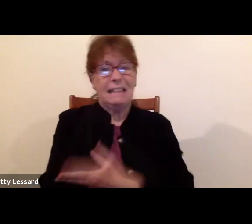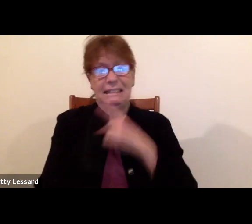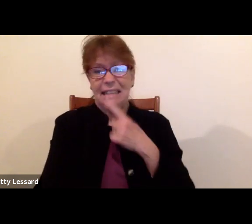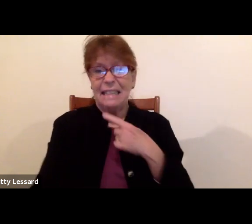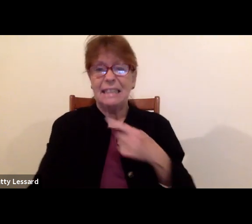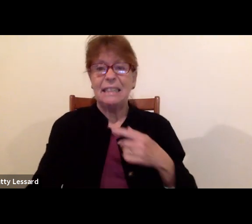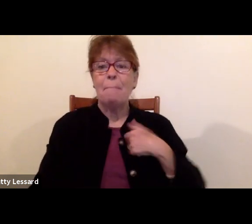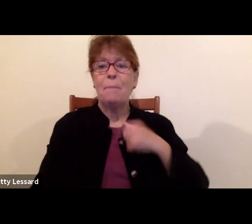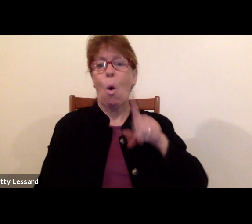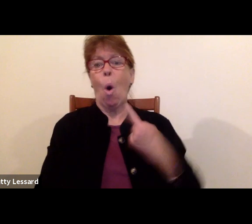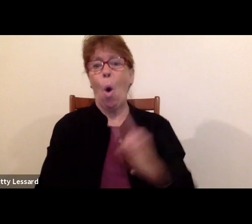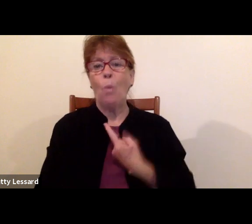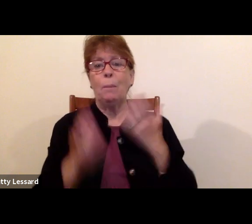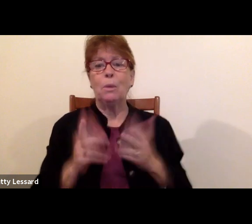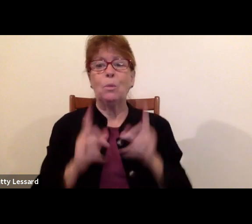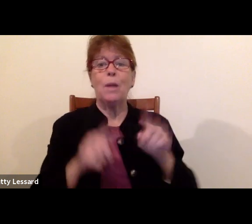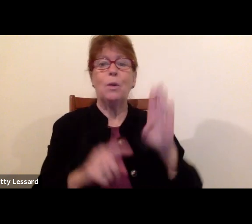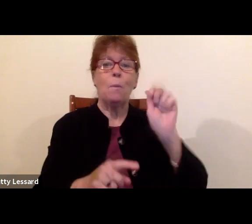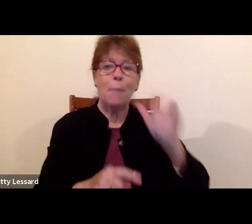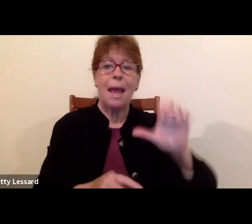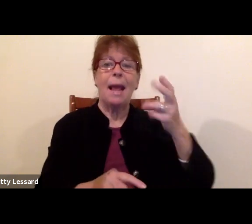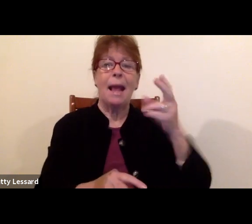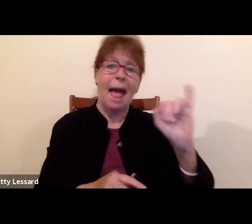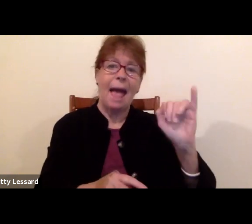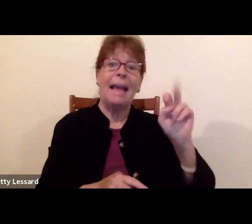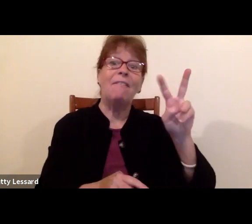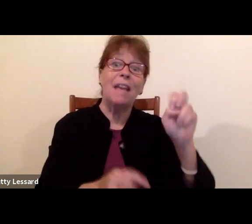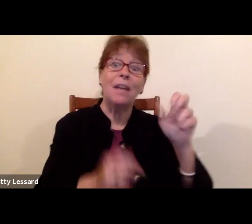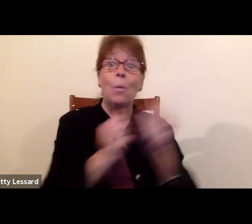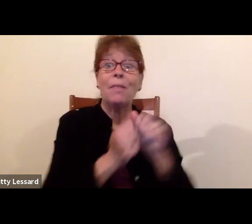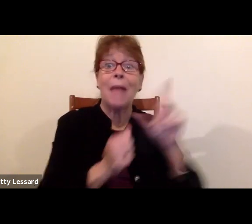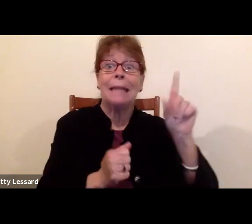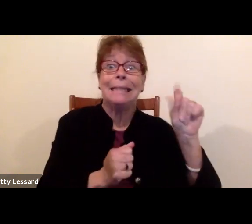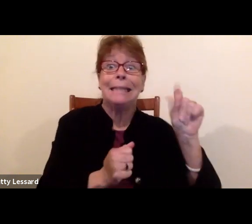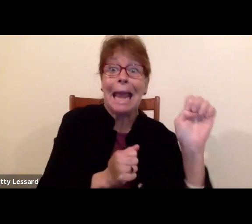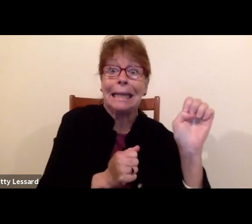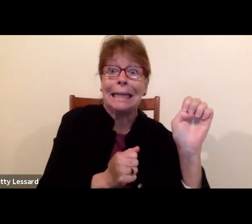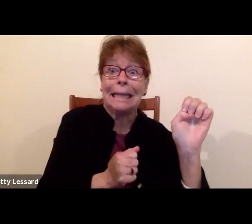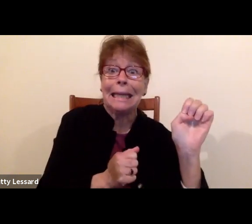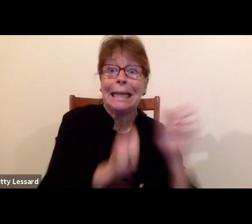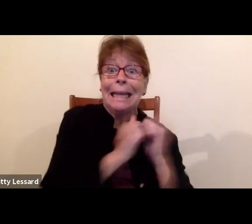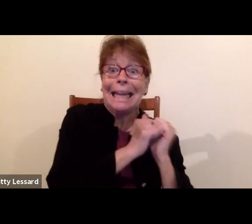including people with disabilities, so, Sheri, take it away. ≫ Sheri: Thank, Nancy.